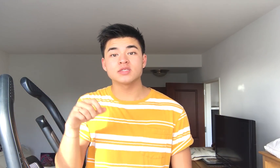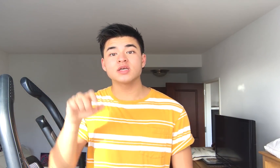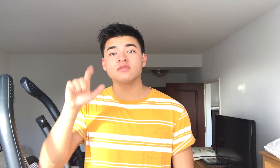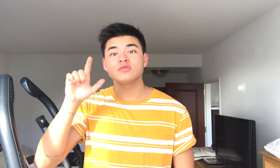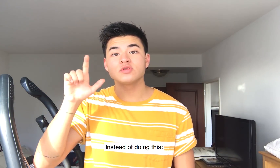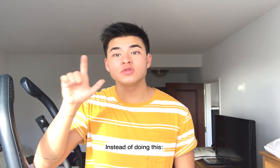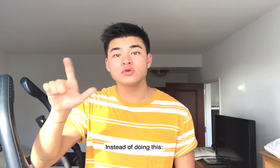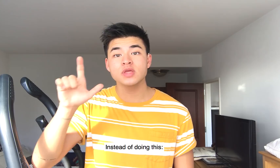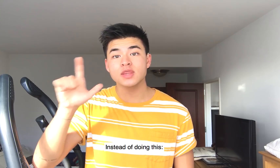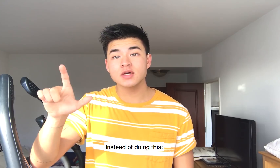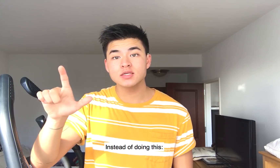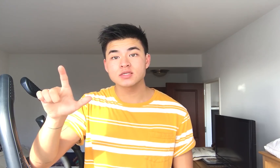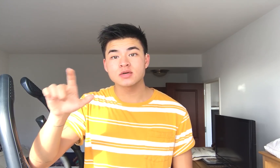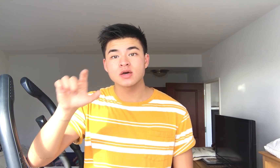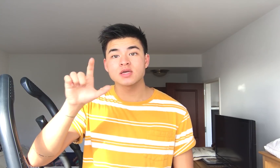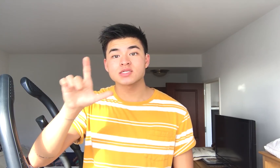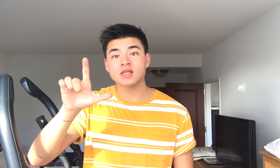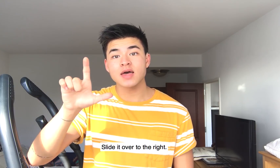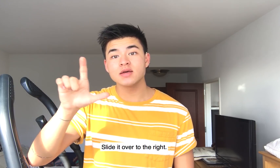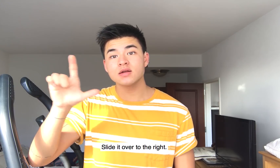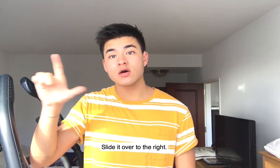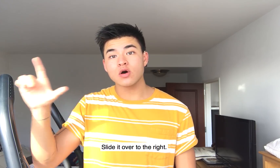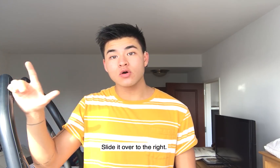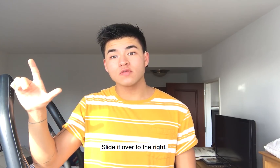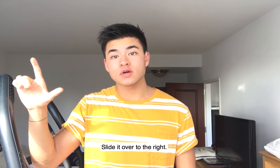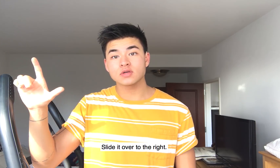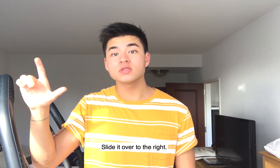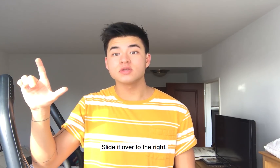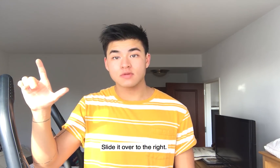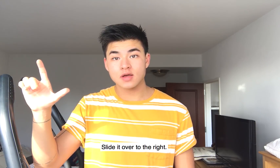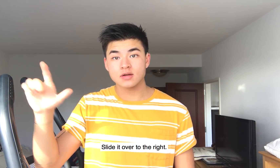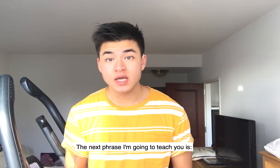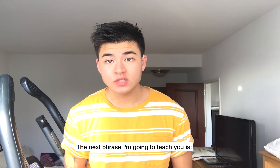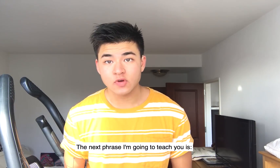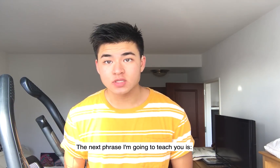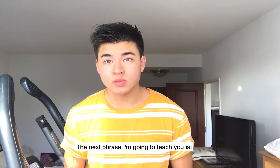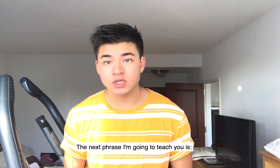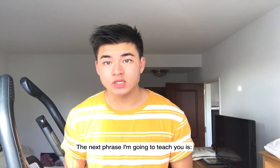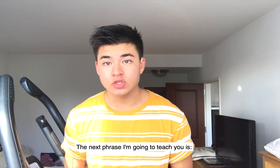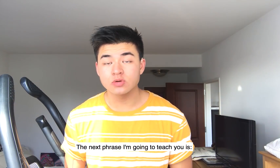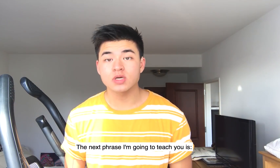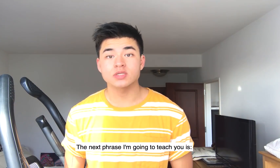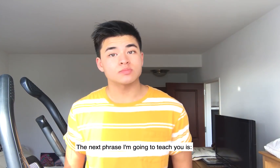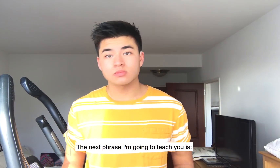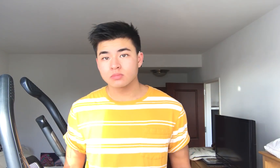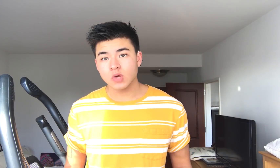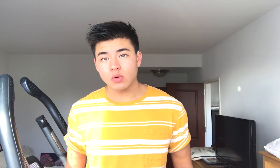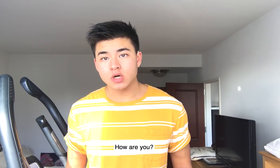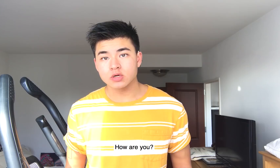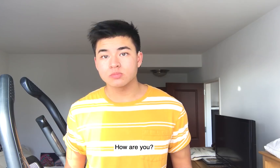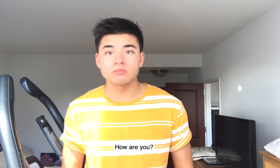Instead of doing this slide it over to the right the next phrase. I'm gonna teach you is how are you?